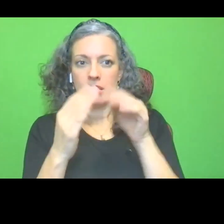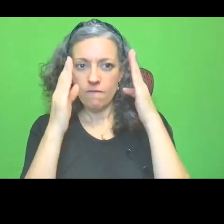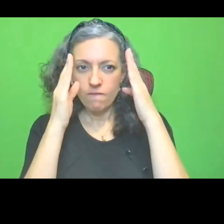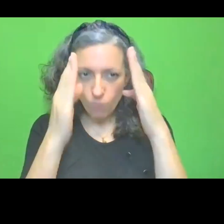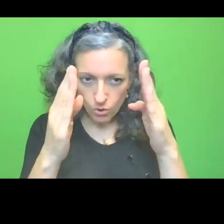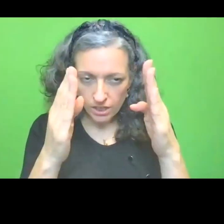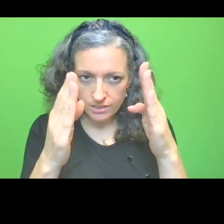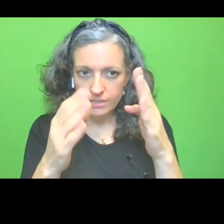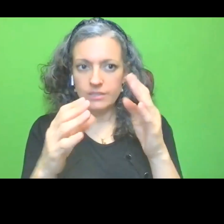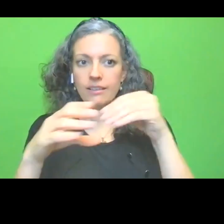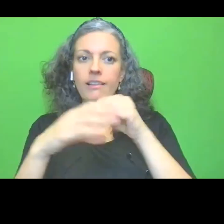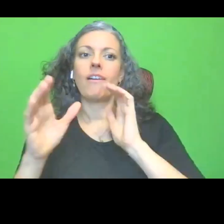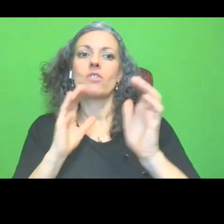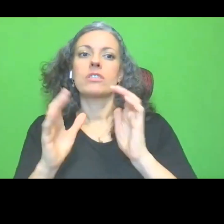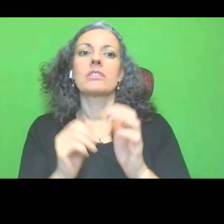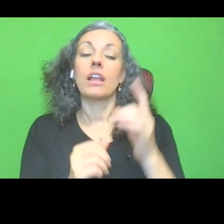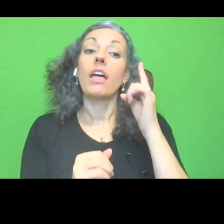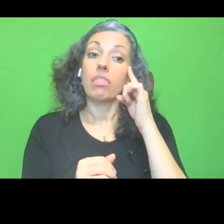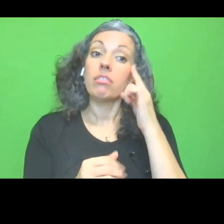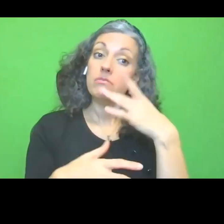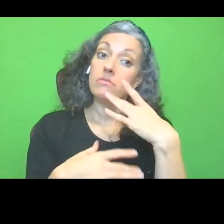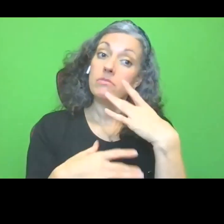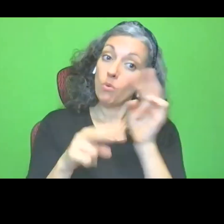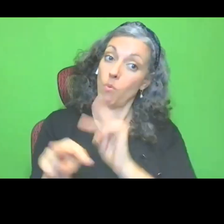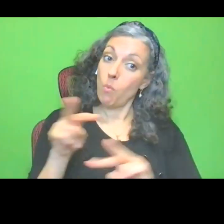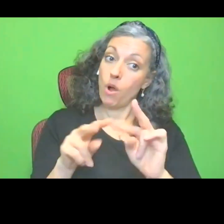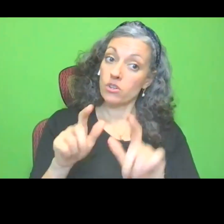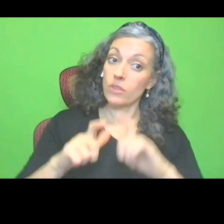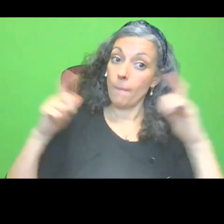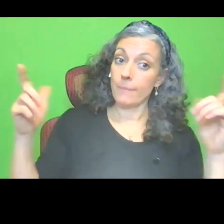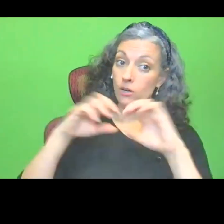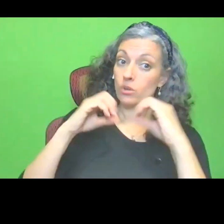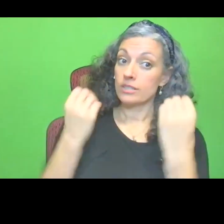I do think it will be interesting to watch some the larger organizations that are tech centric